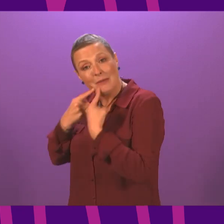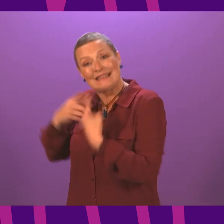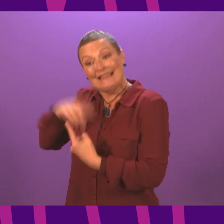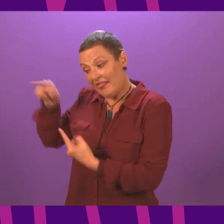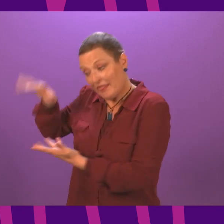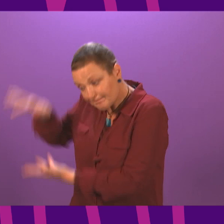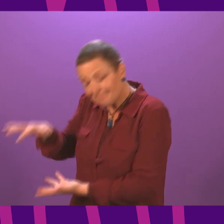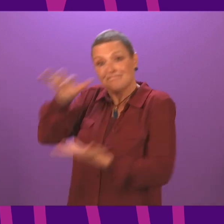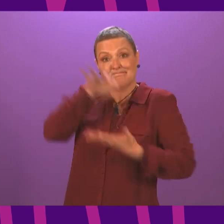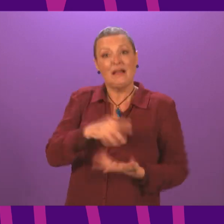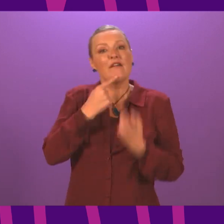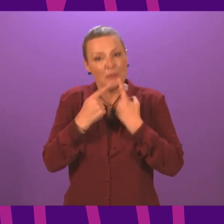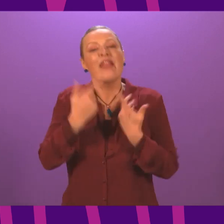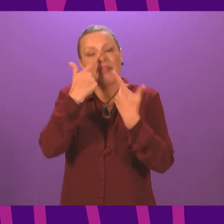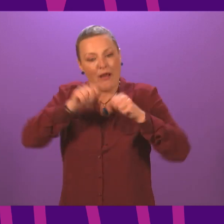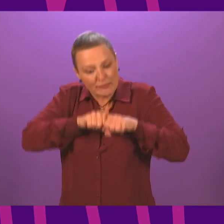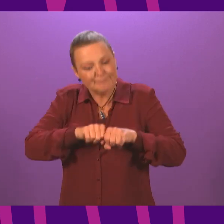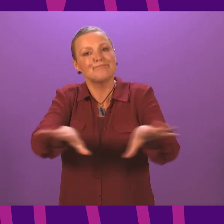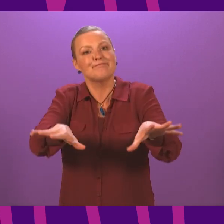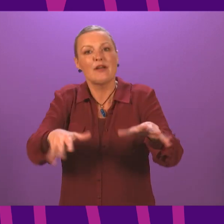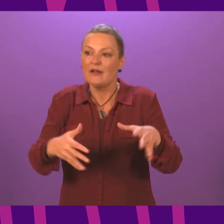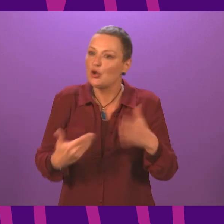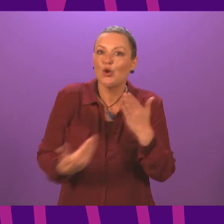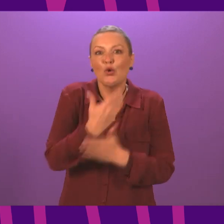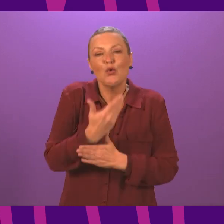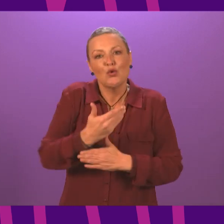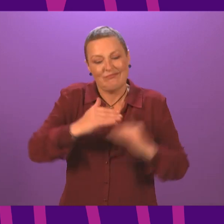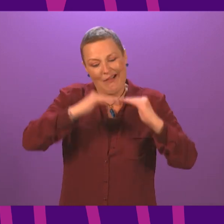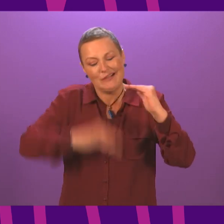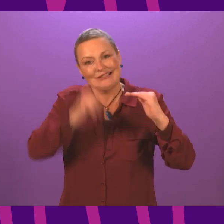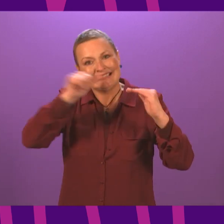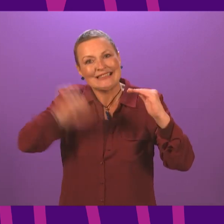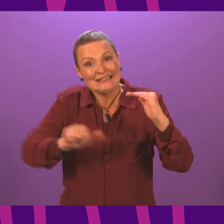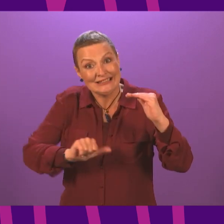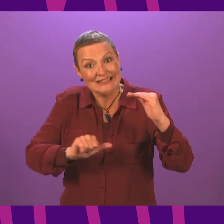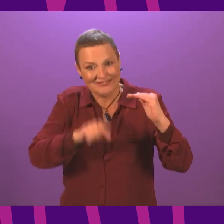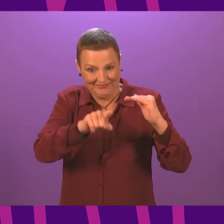DWP, but we are still waiting for the DWP to carry out a feasibility study so that it can tell the